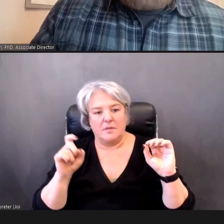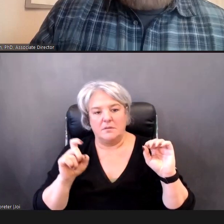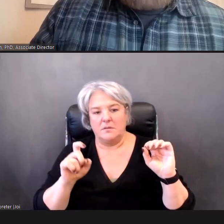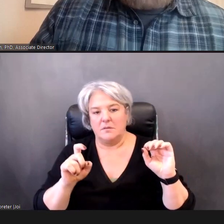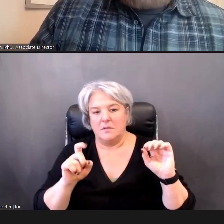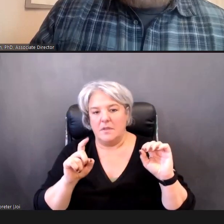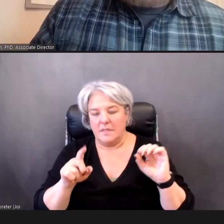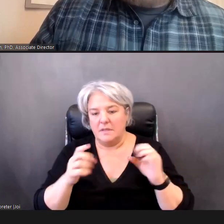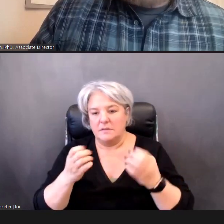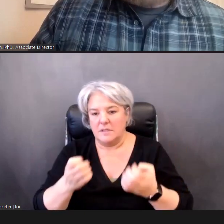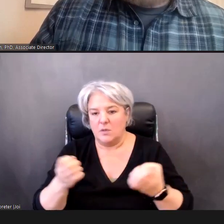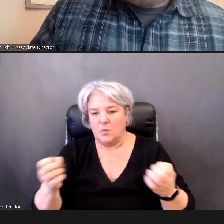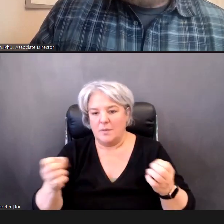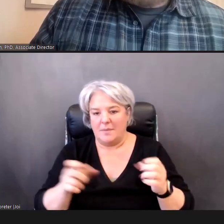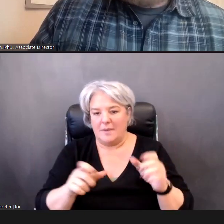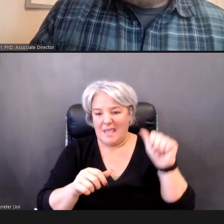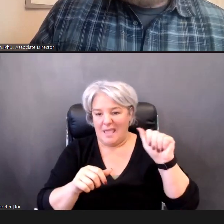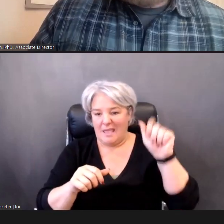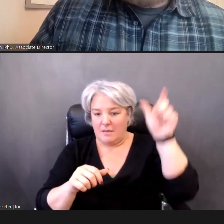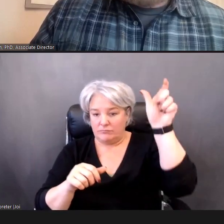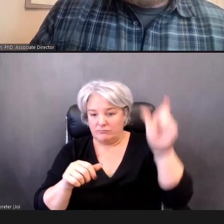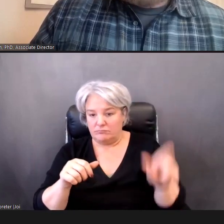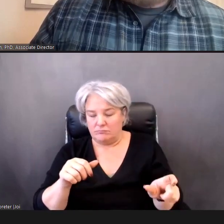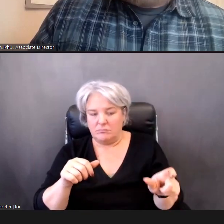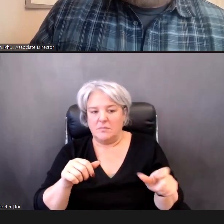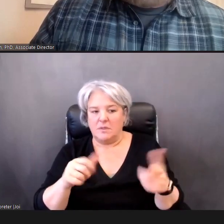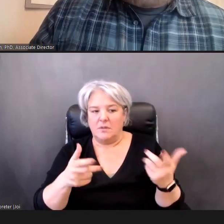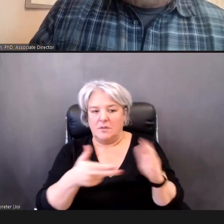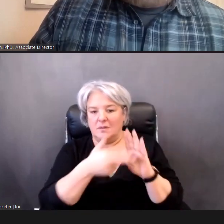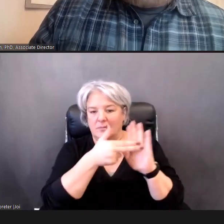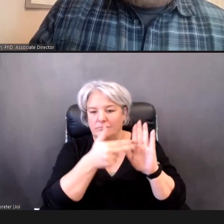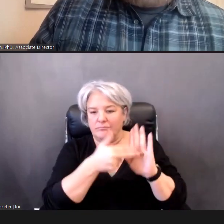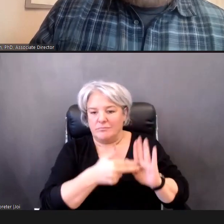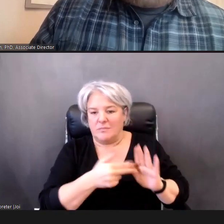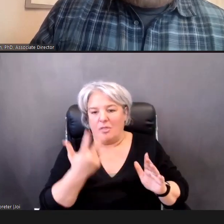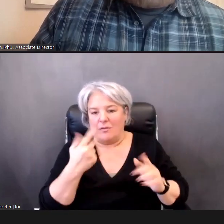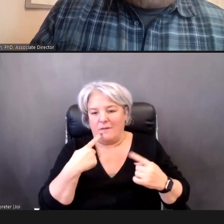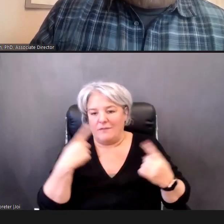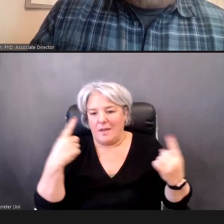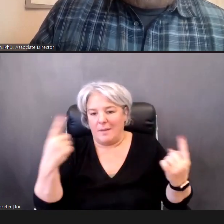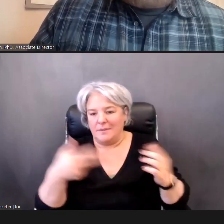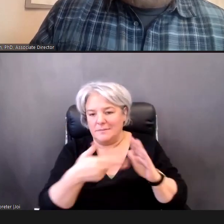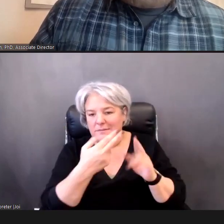equipment column A is branded by three